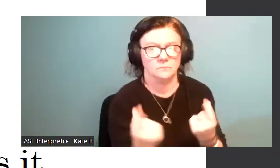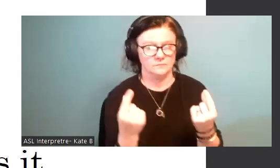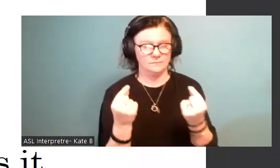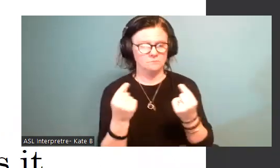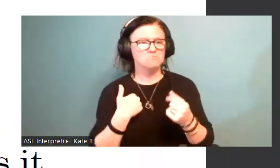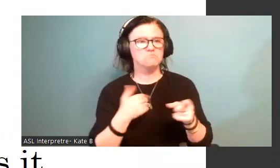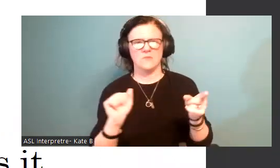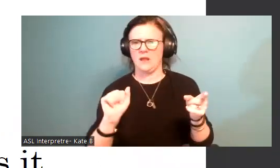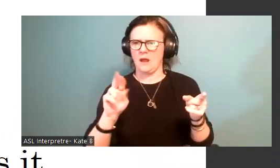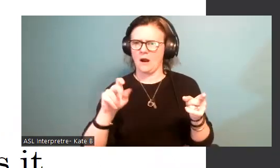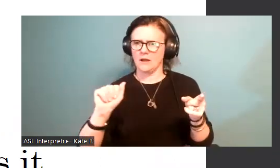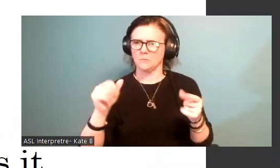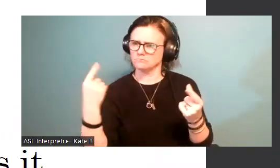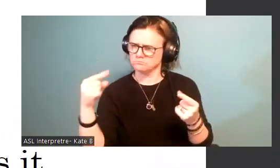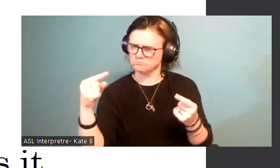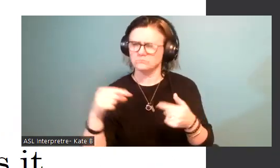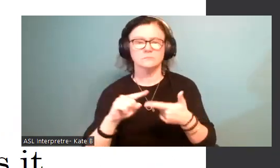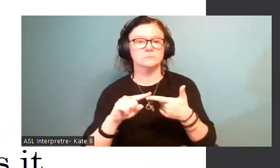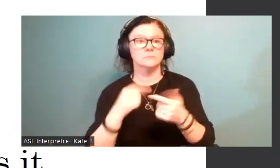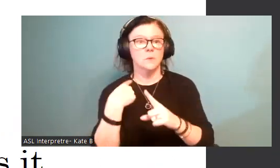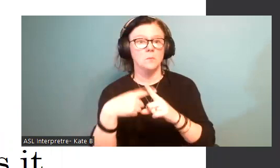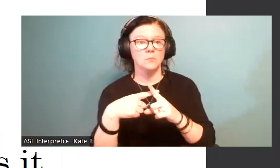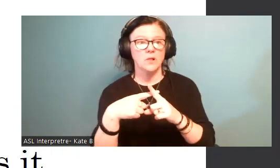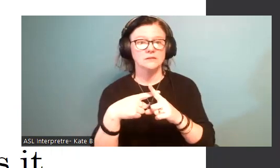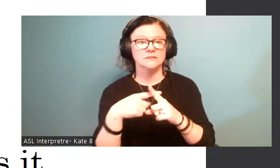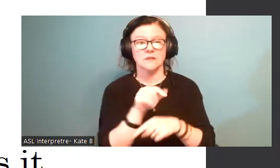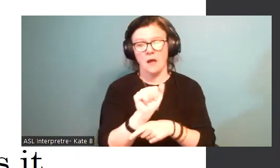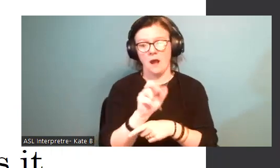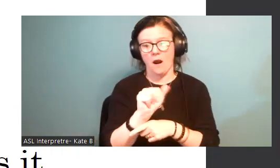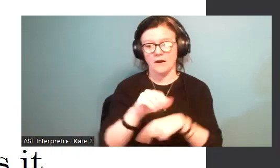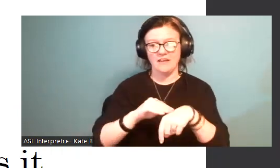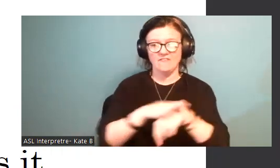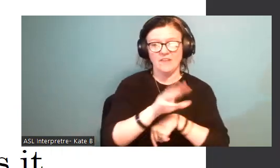Let's go over today's objectives. First, we're